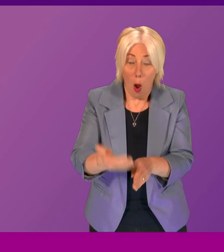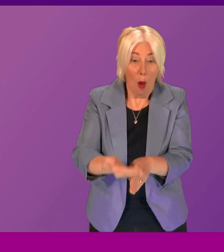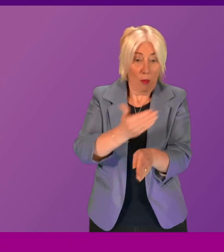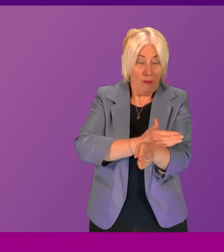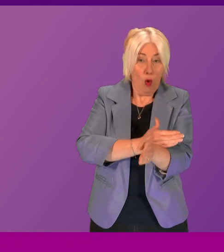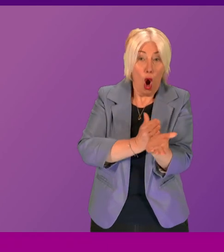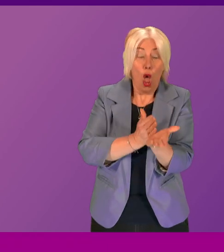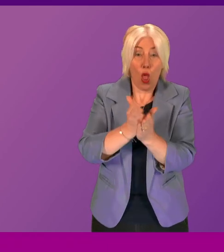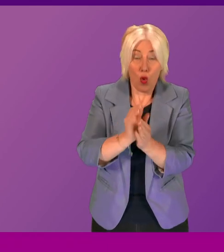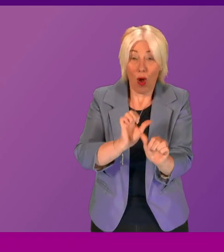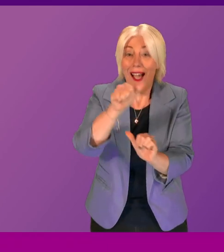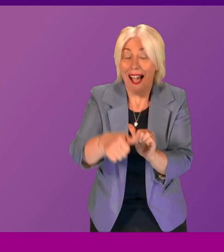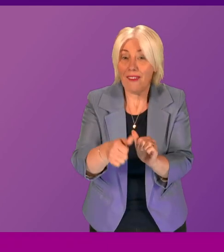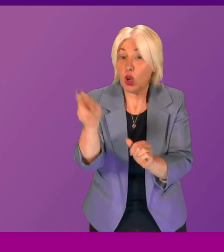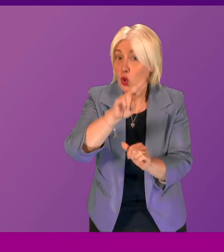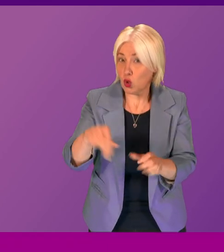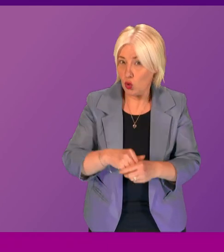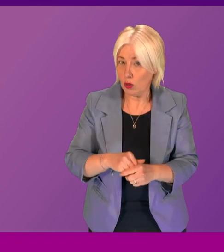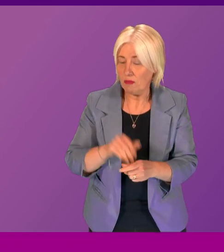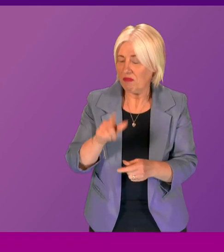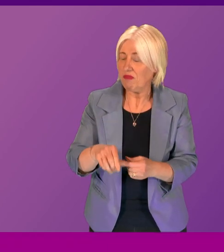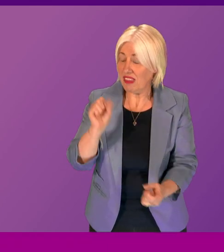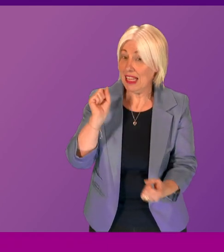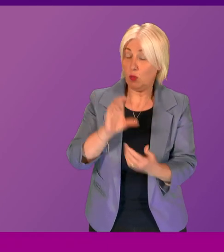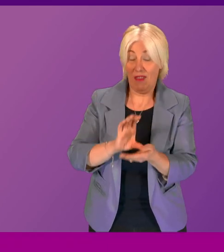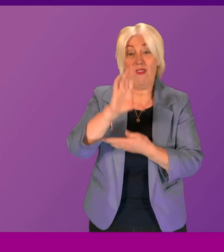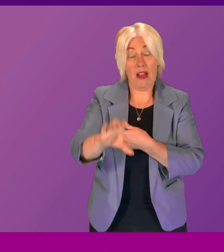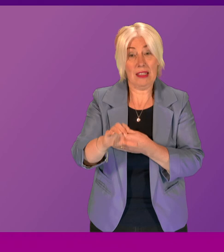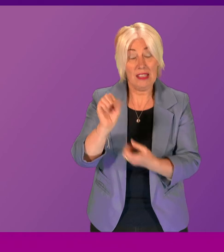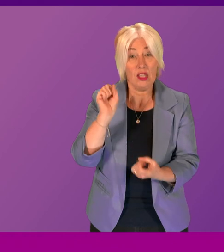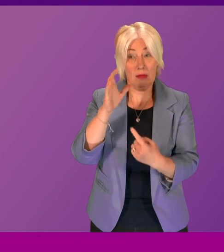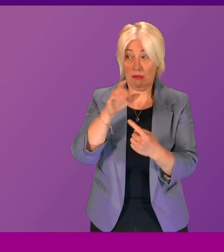The investment by sportscotland helps to support key partners to deliver programmes that address